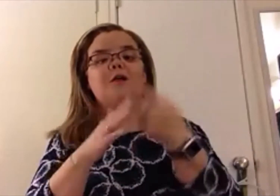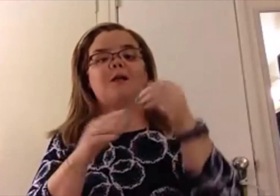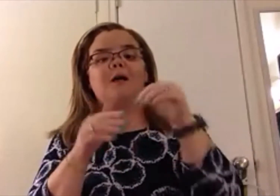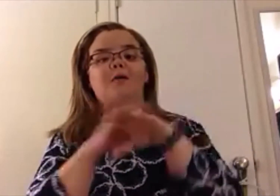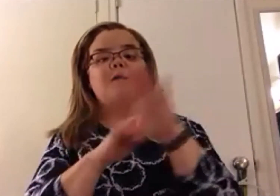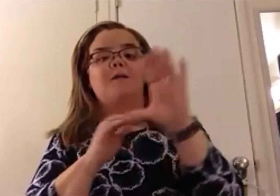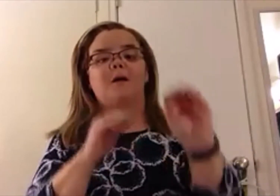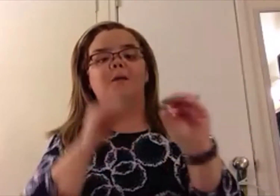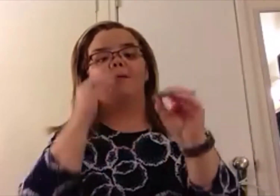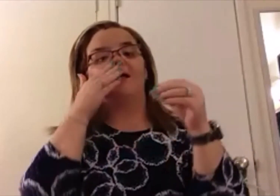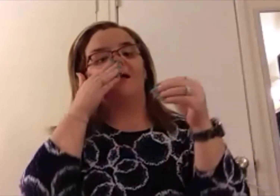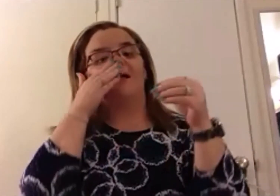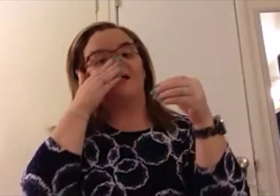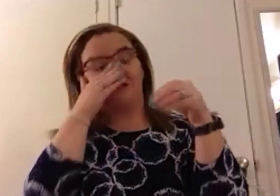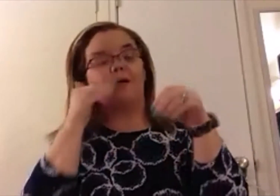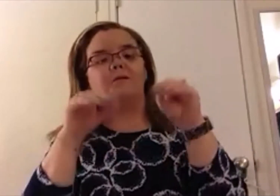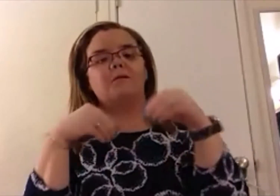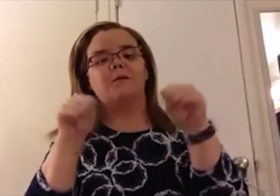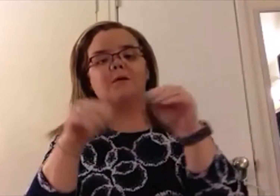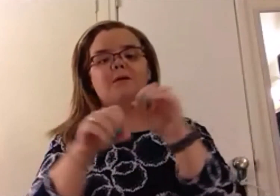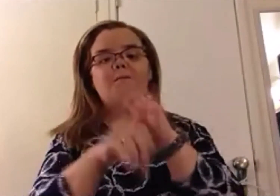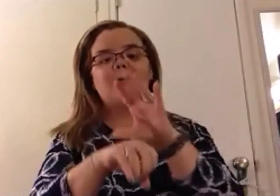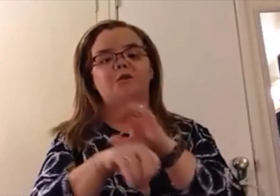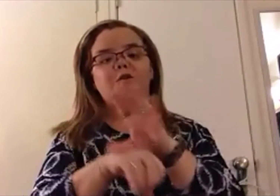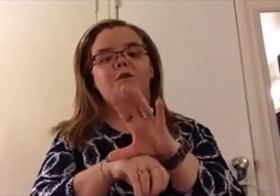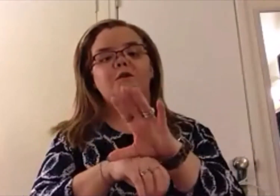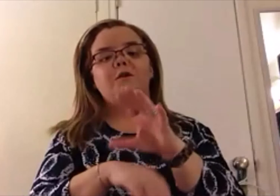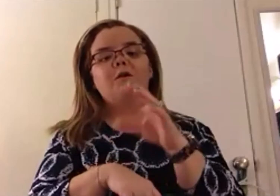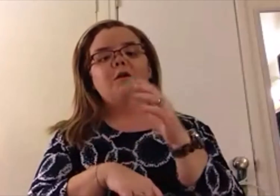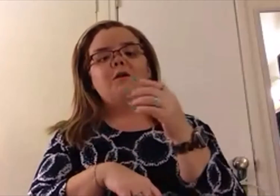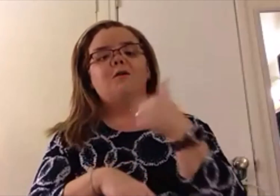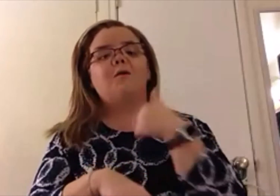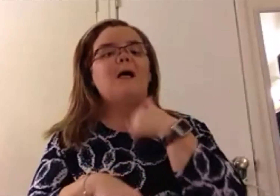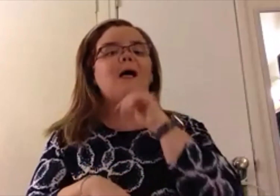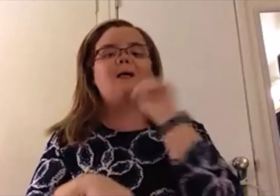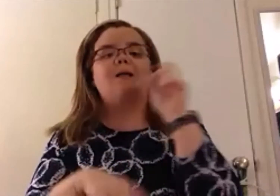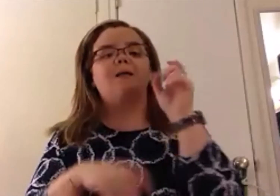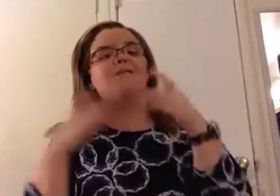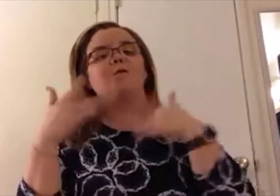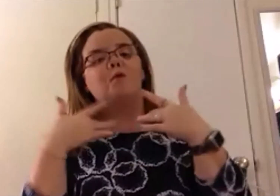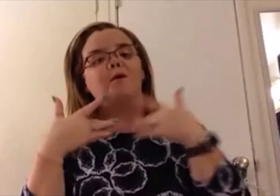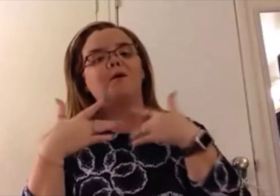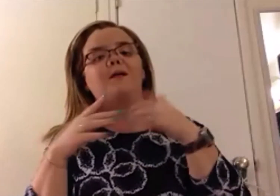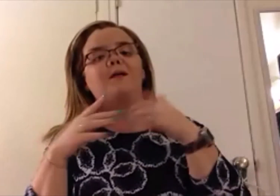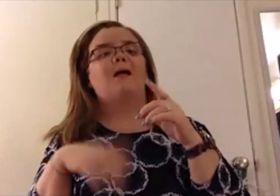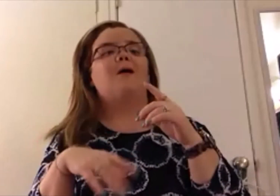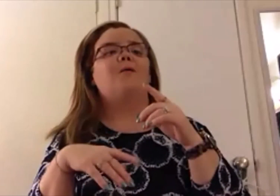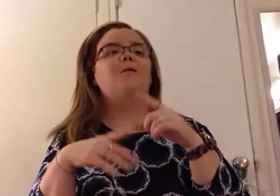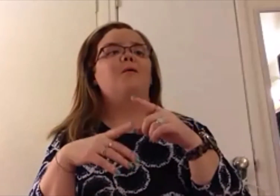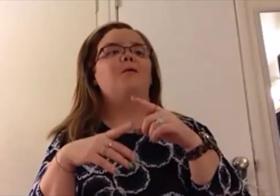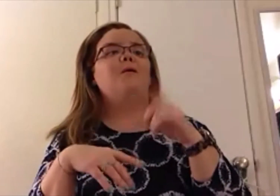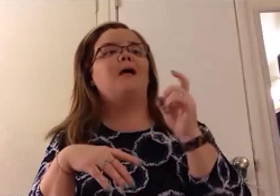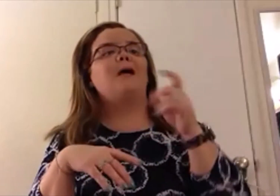out in the company as a sales sales advisor so i didn't have to worry about having to